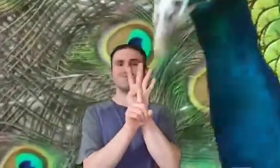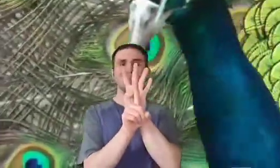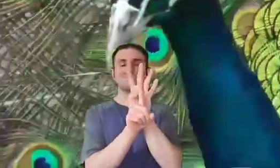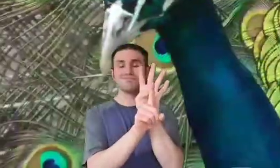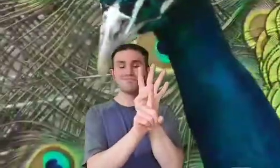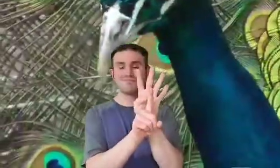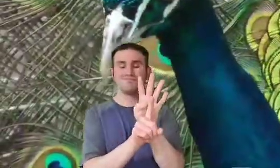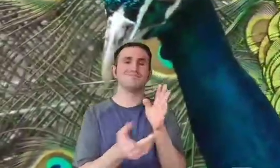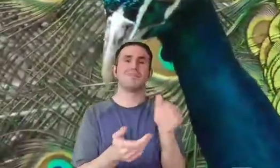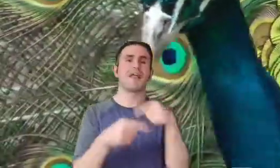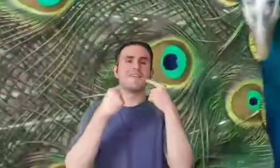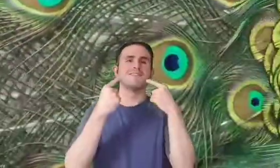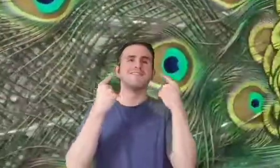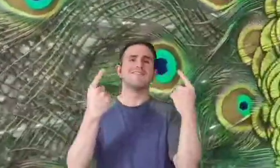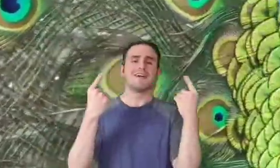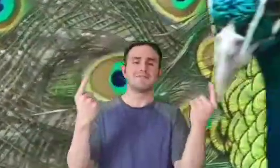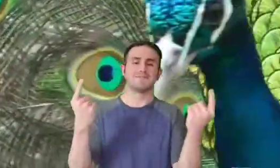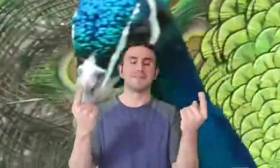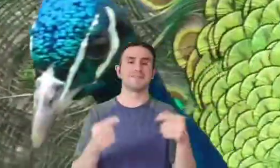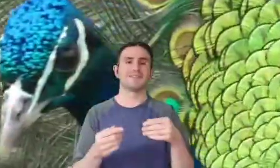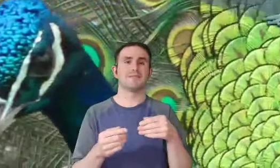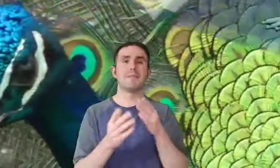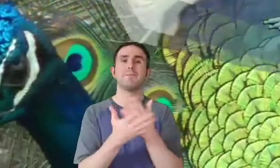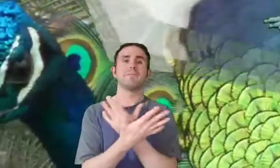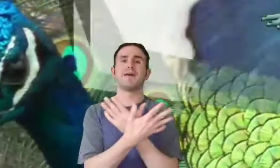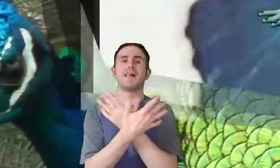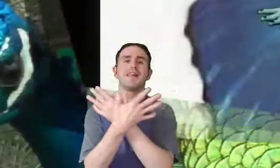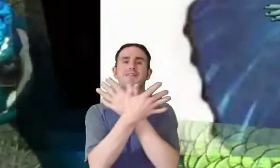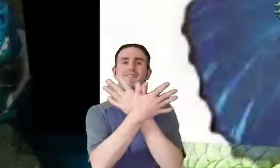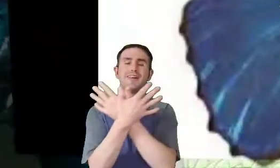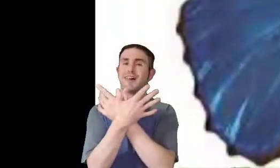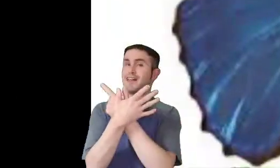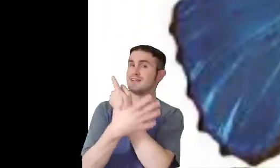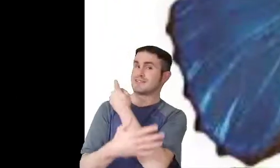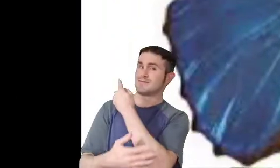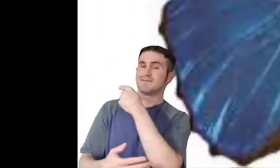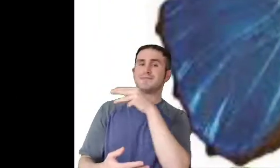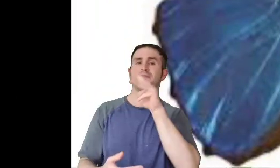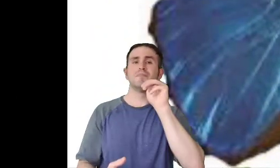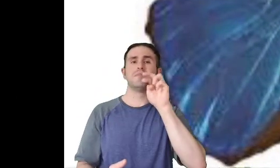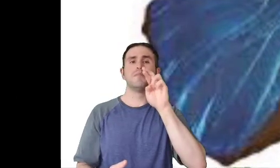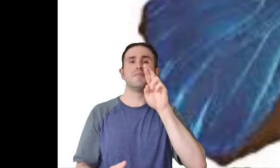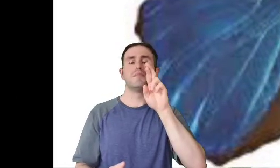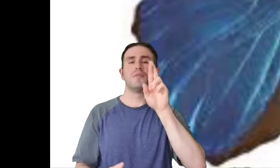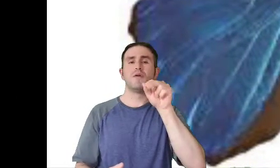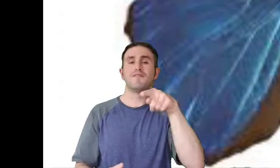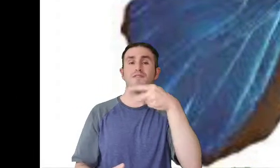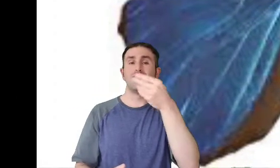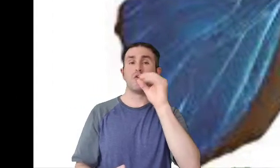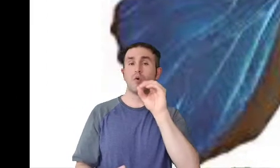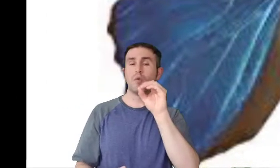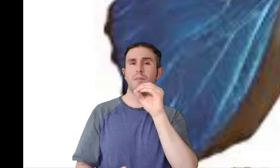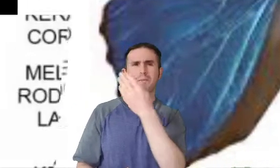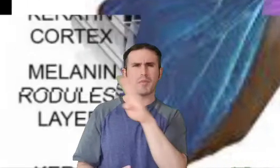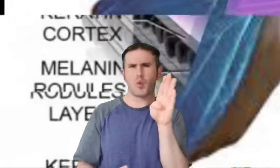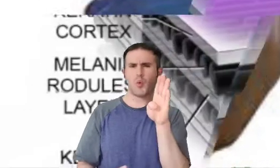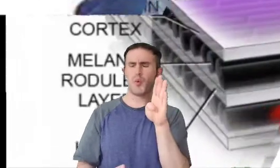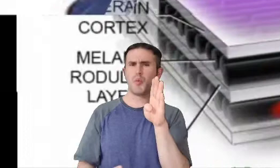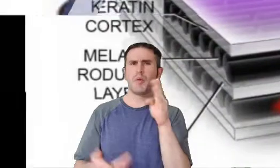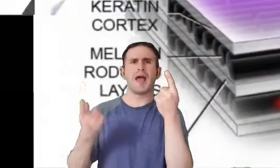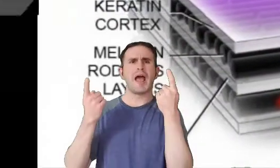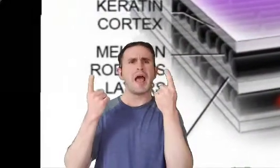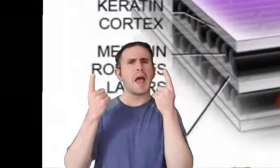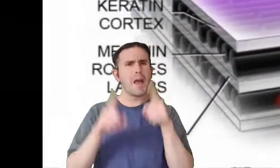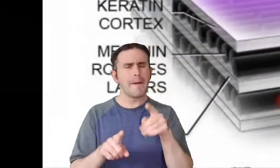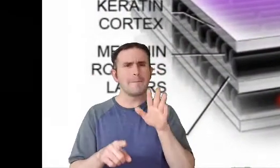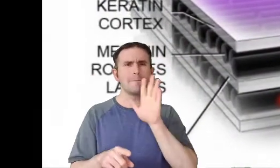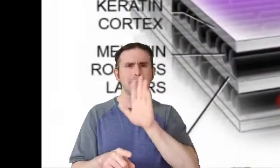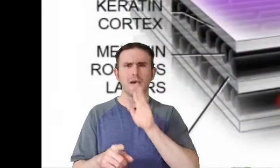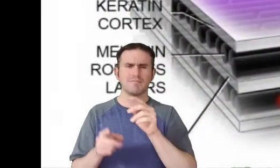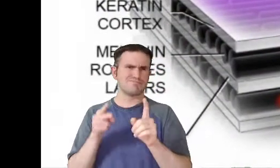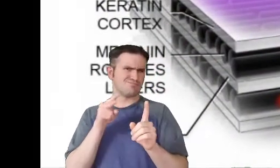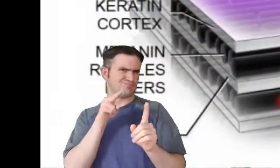Or another famous example would be, a Morpho butterfly! See, when you look at them from one